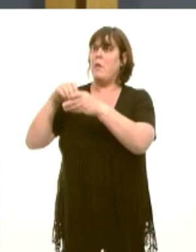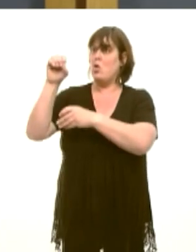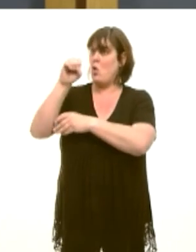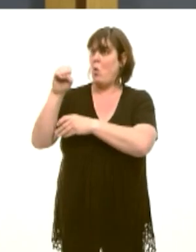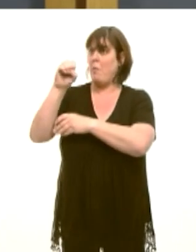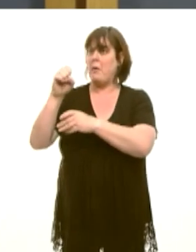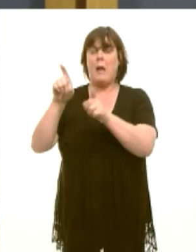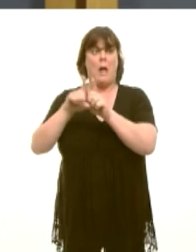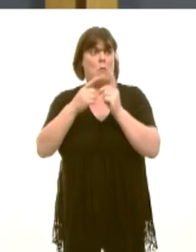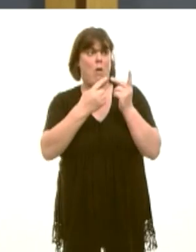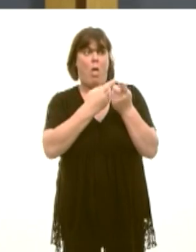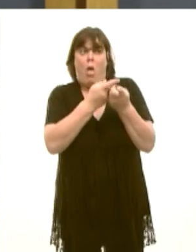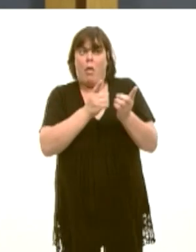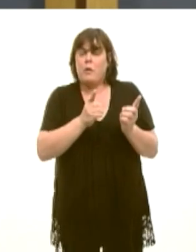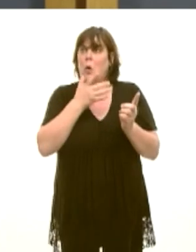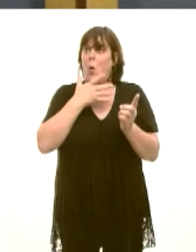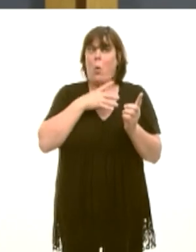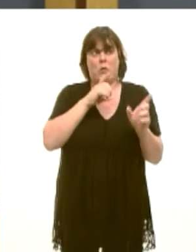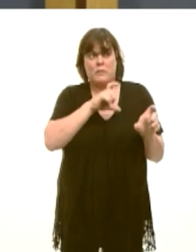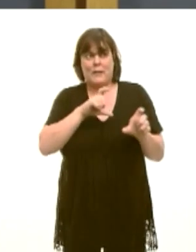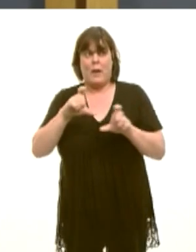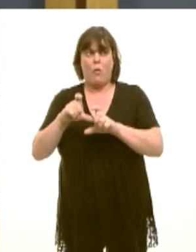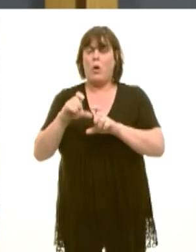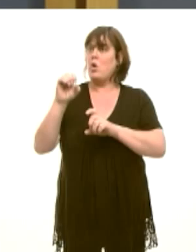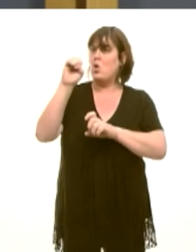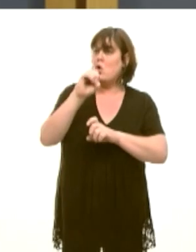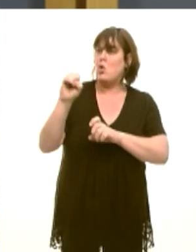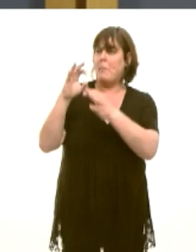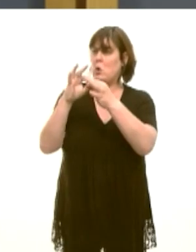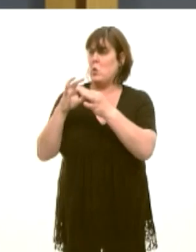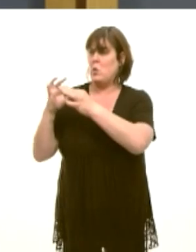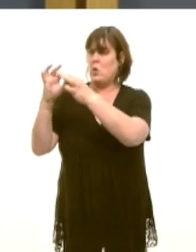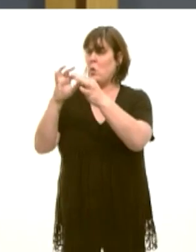us remaining within that union for the reasons that you have already outlined, First Minister.